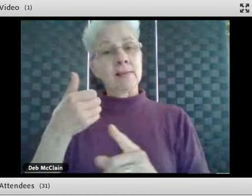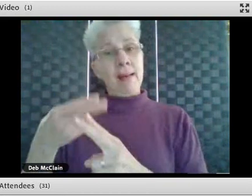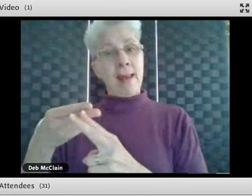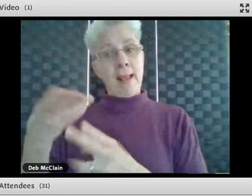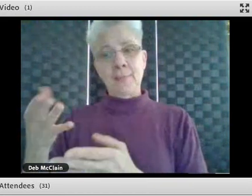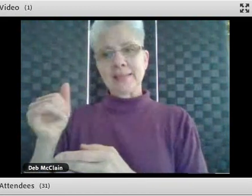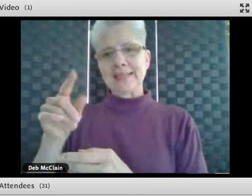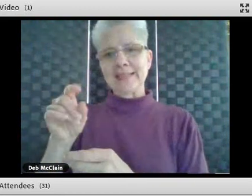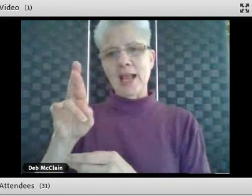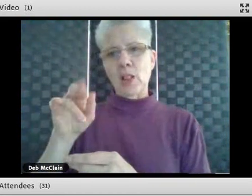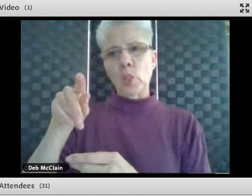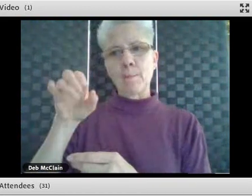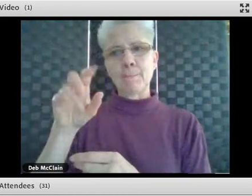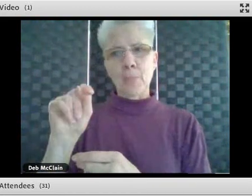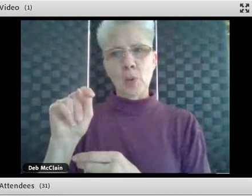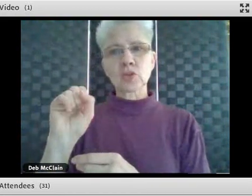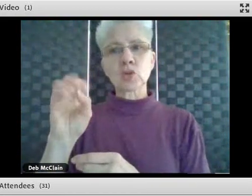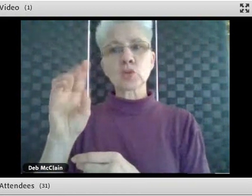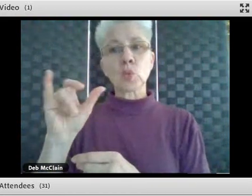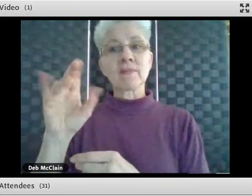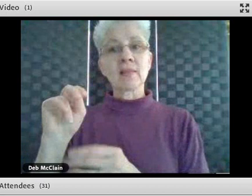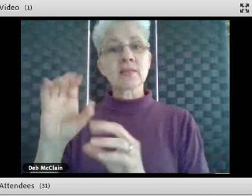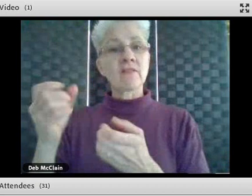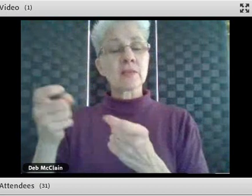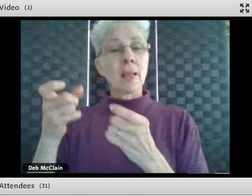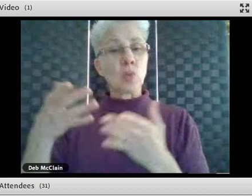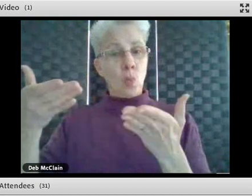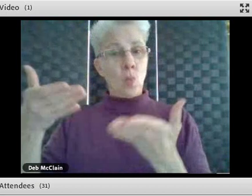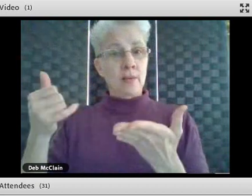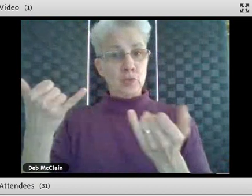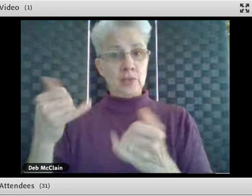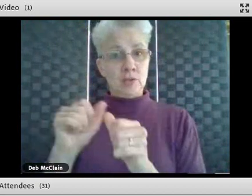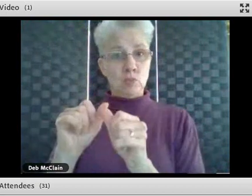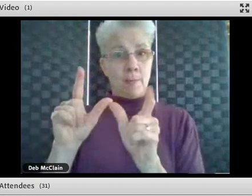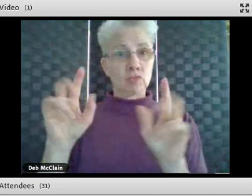I am Taylor Post, SWFLN's office manager, and I would like to welcome you all to today's webinar,